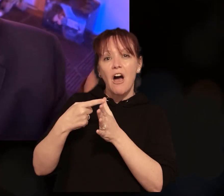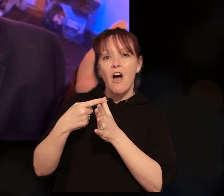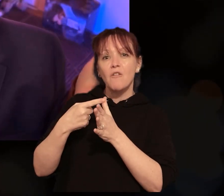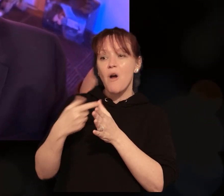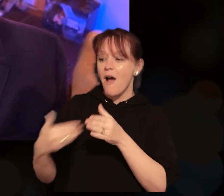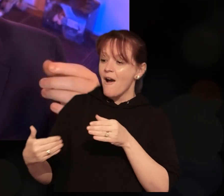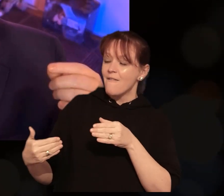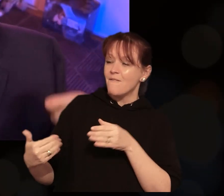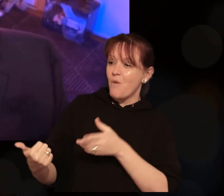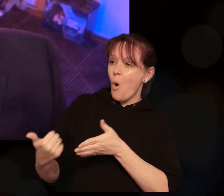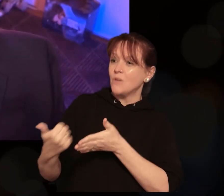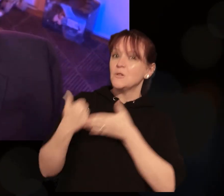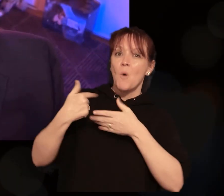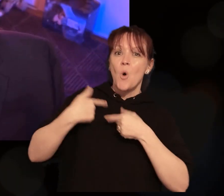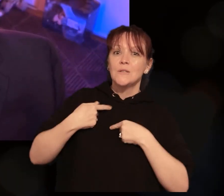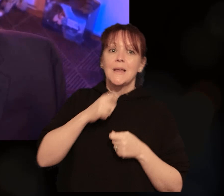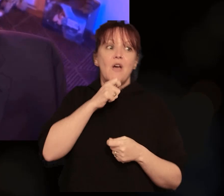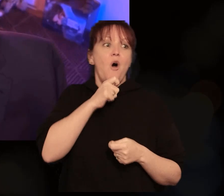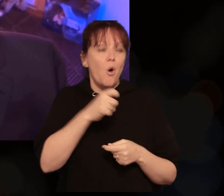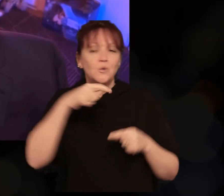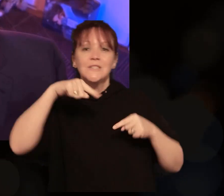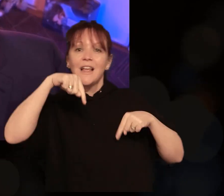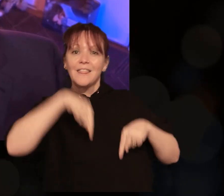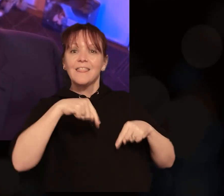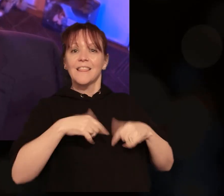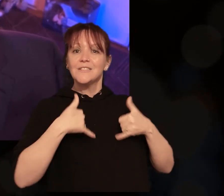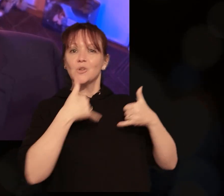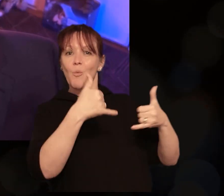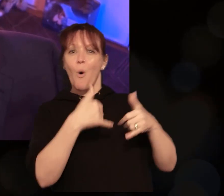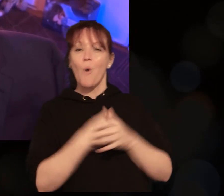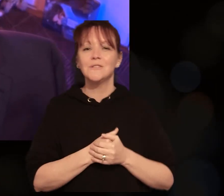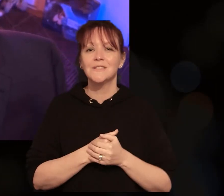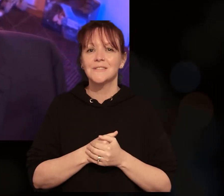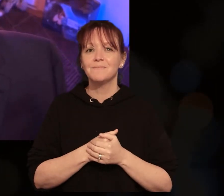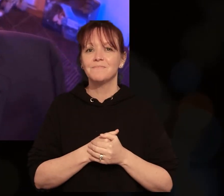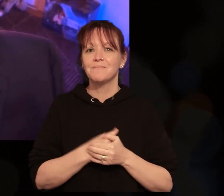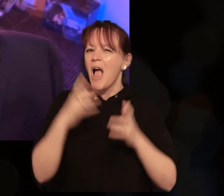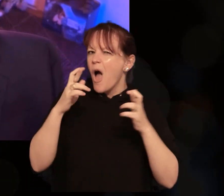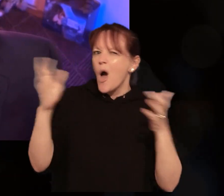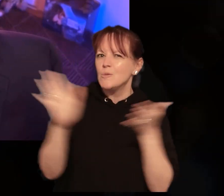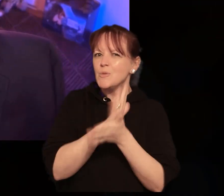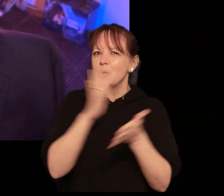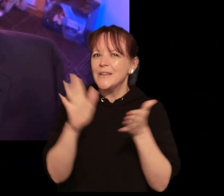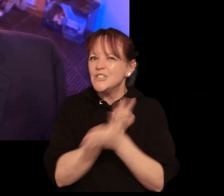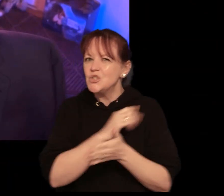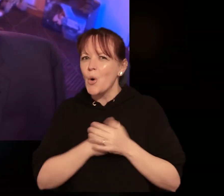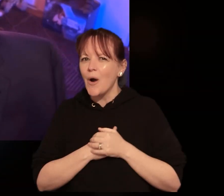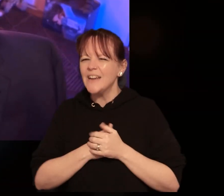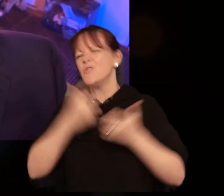or at least give a small smile or even just a slight little breath through your nose because you thought it was kind of funny.